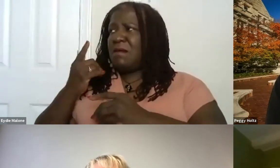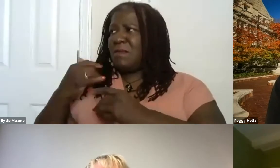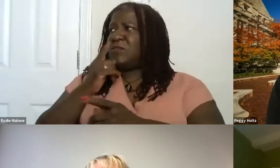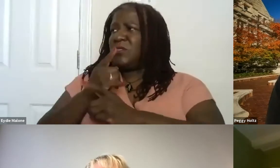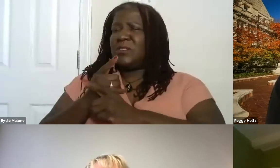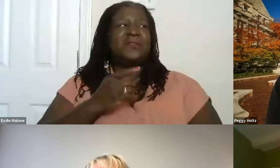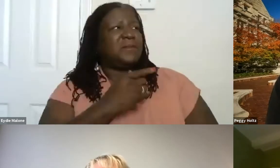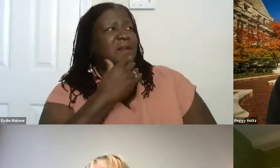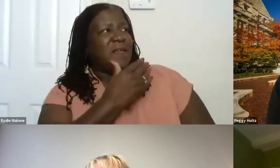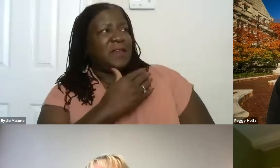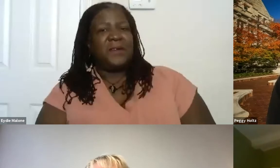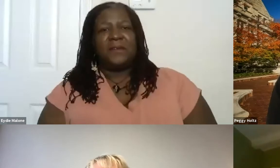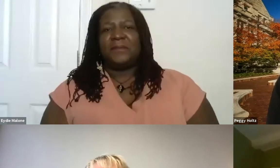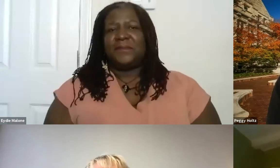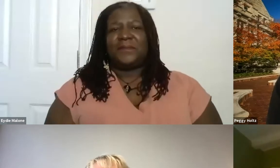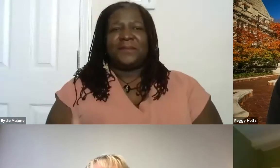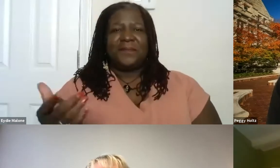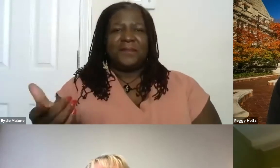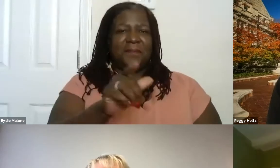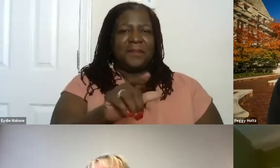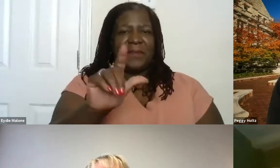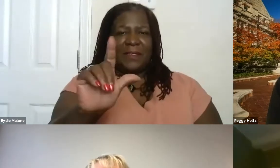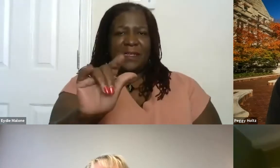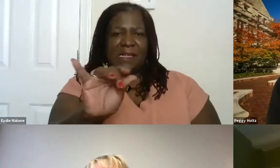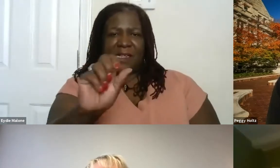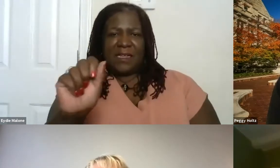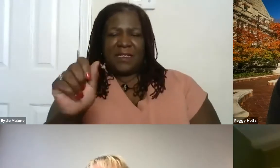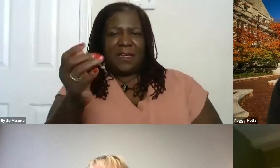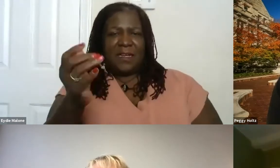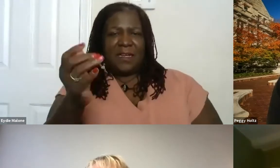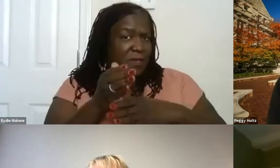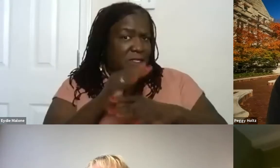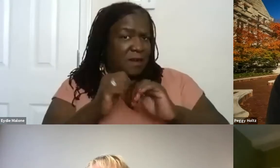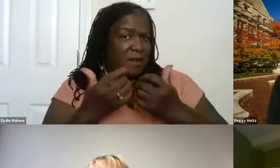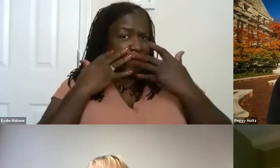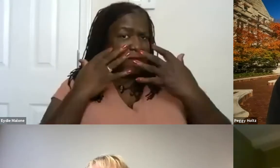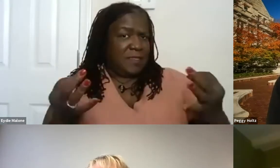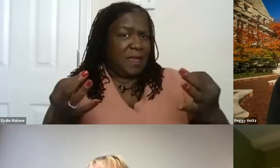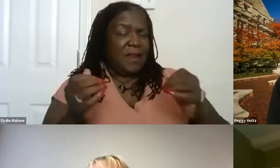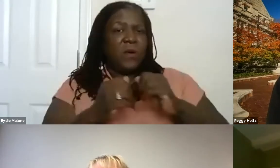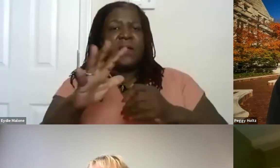Lisa, would you like to share how you made the decision with your son to